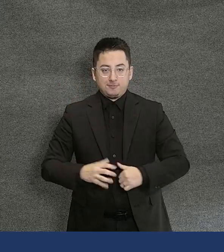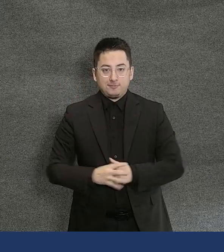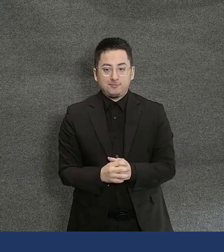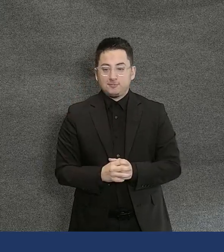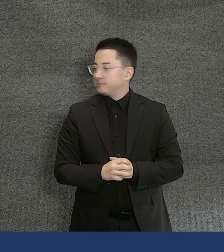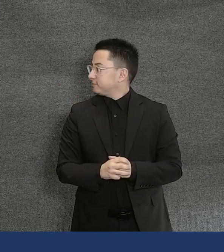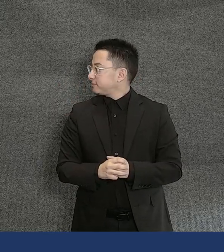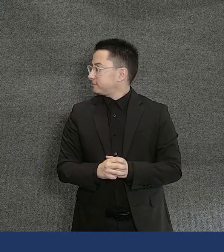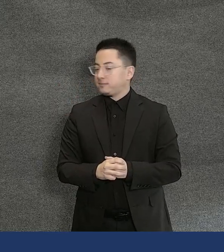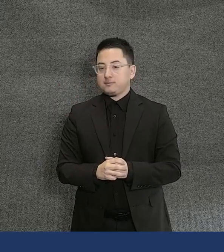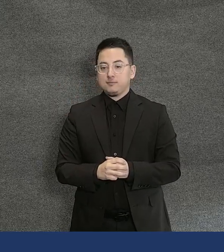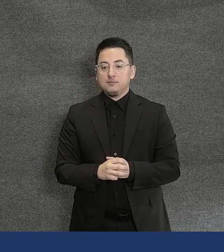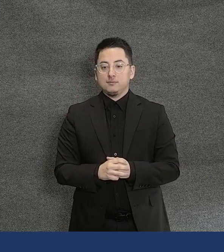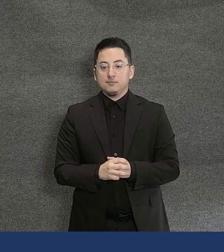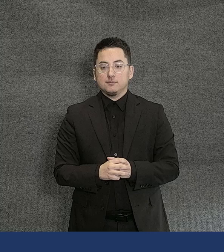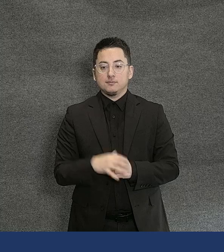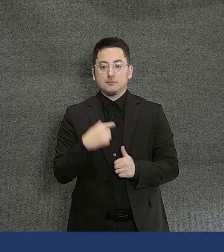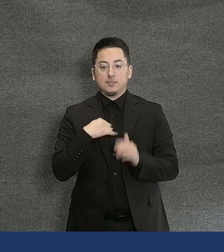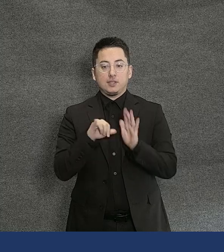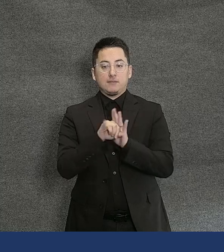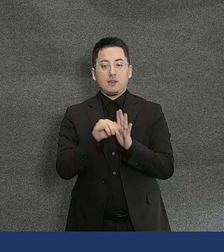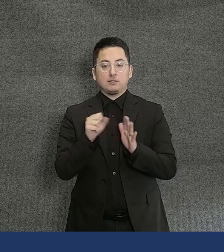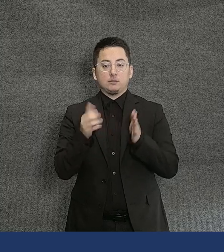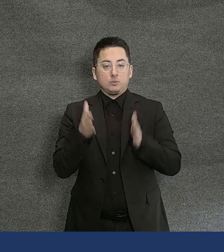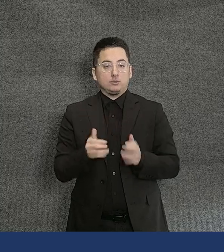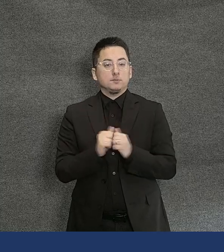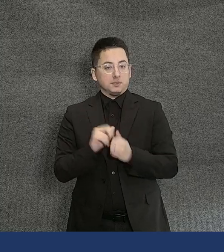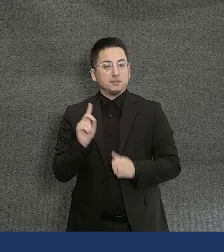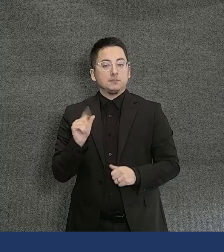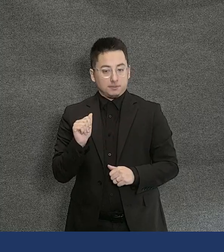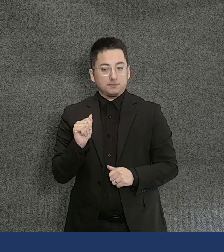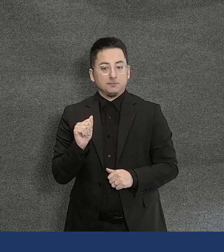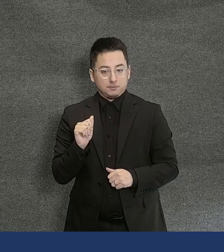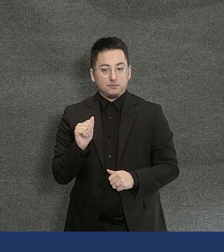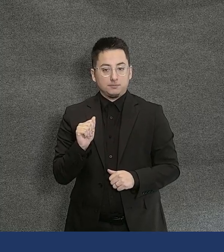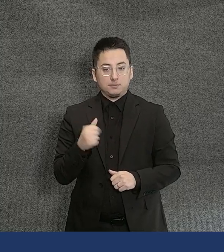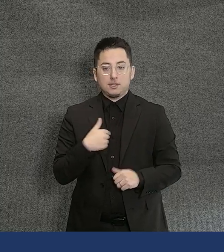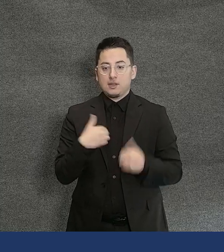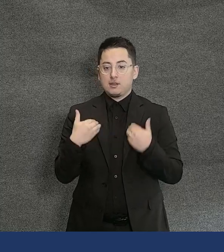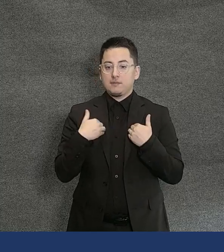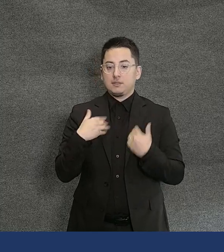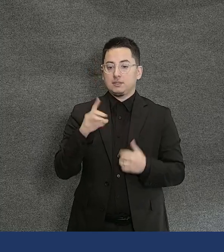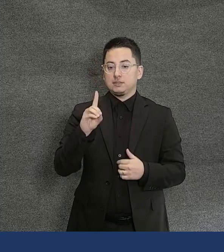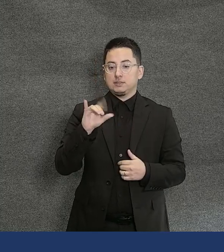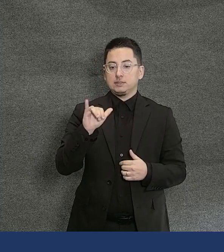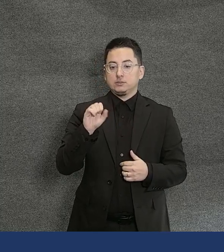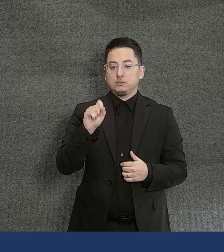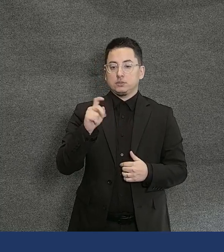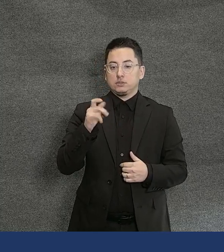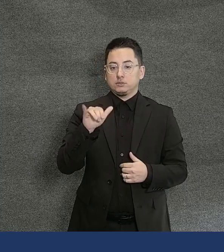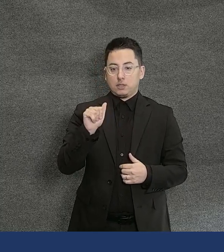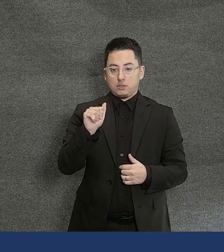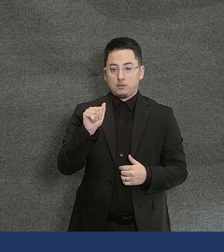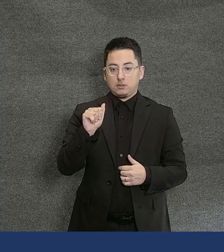I also identify as a person with a disability. So I have dyslexia and ADHD and some chronic medical conditions